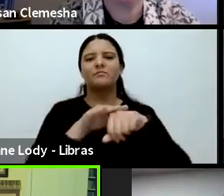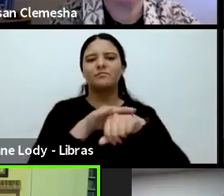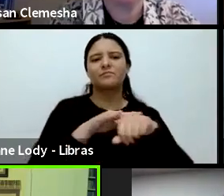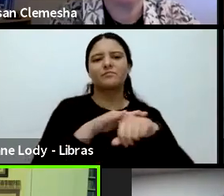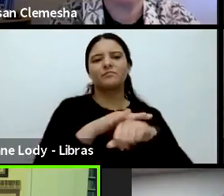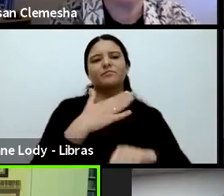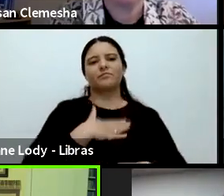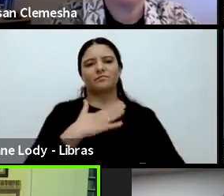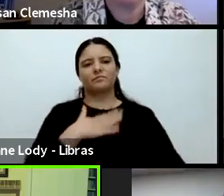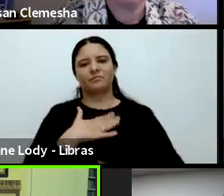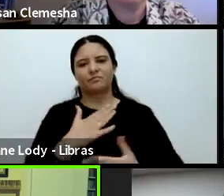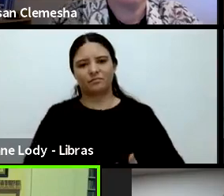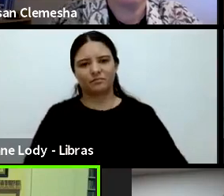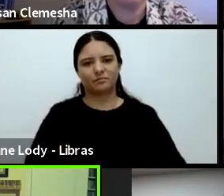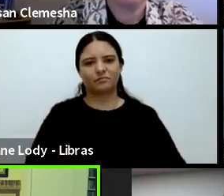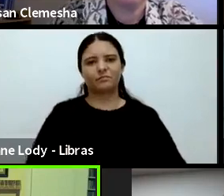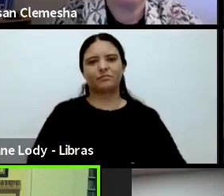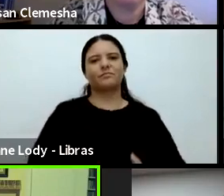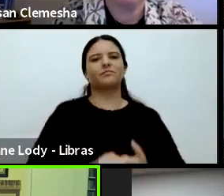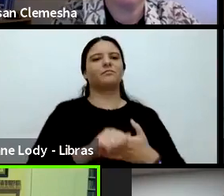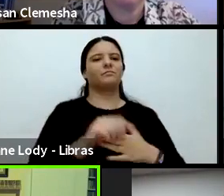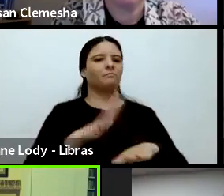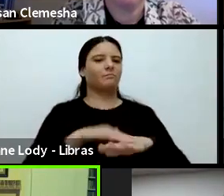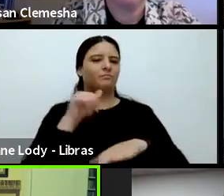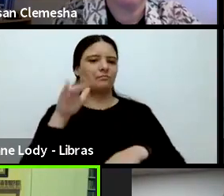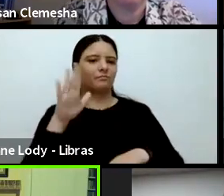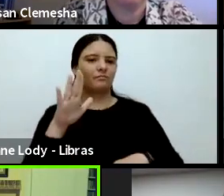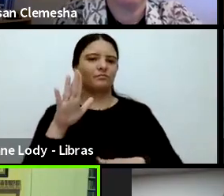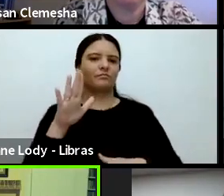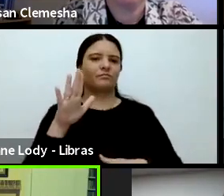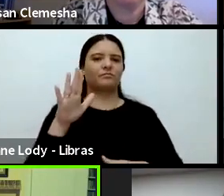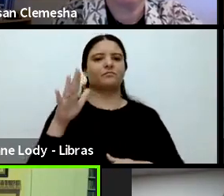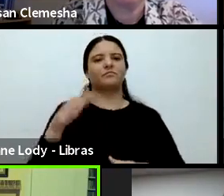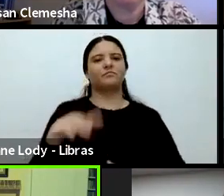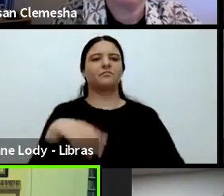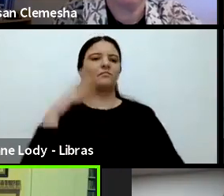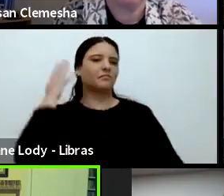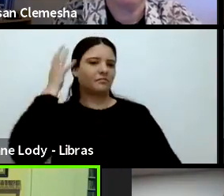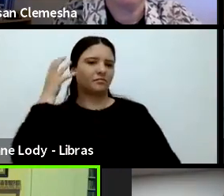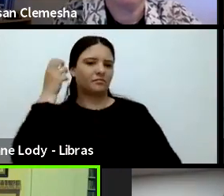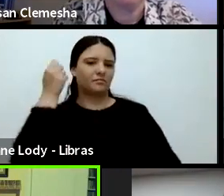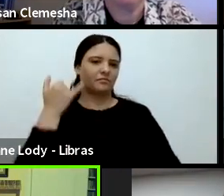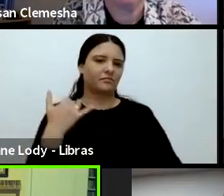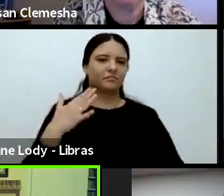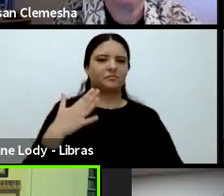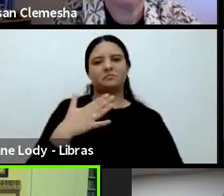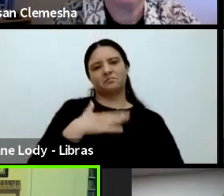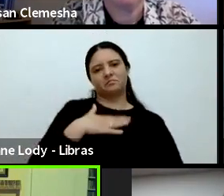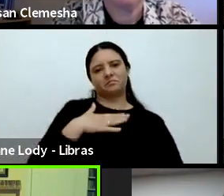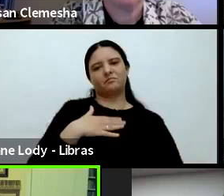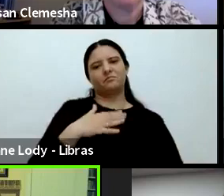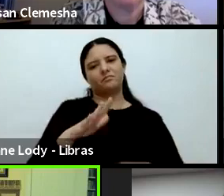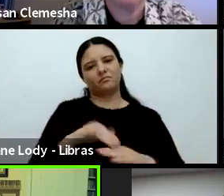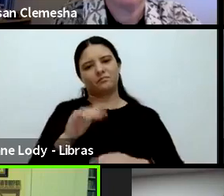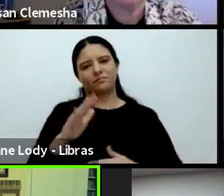in a and I'm much more comfortable in a conversation. then speaker, if that makes sense speaker, if that makes sense.